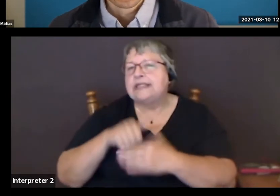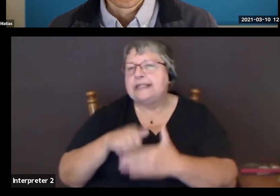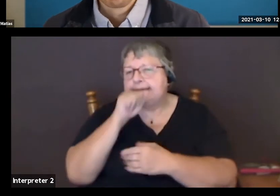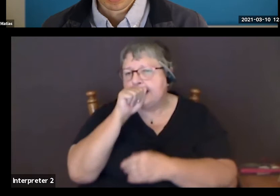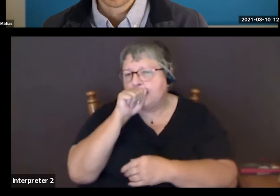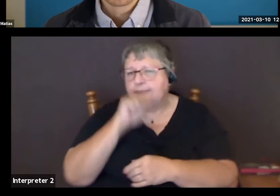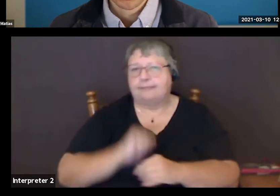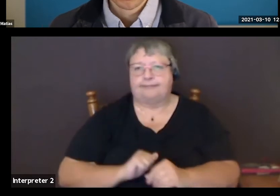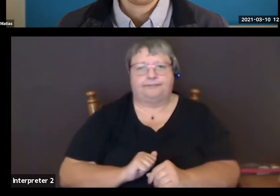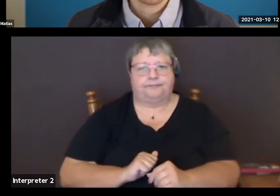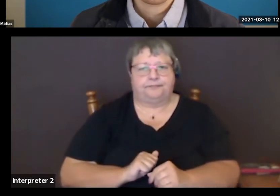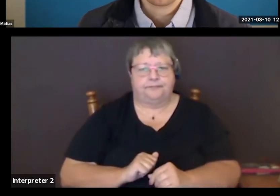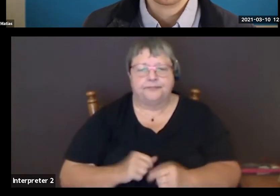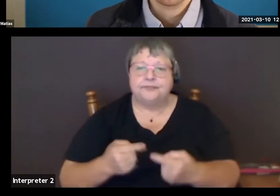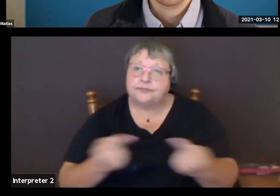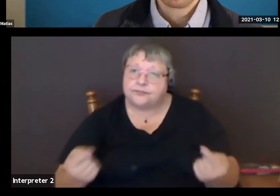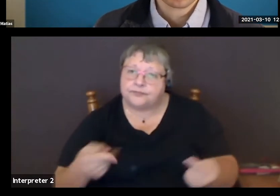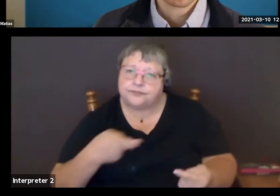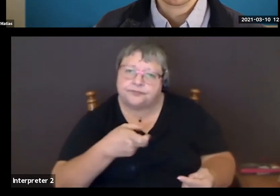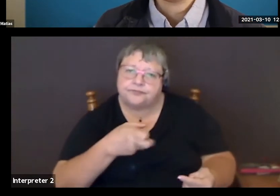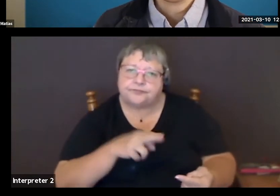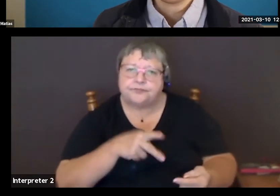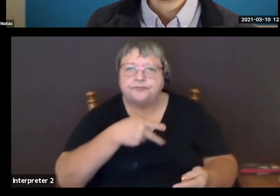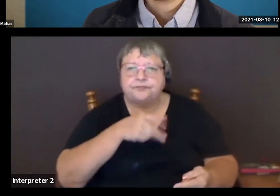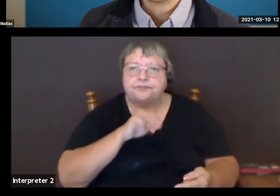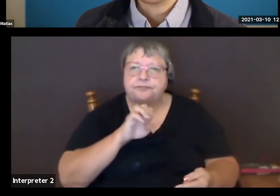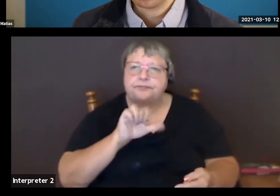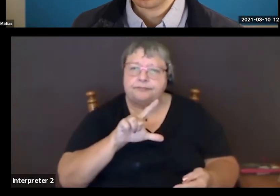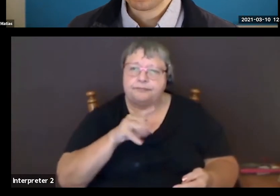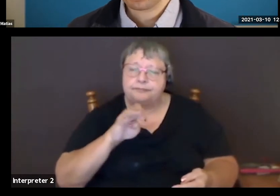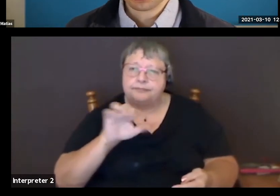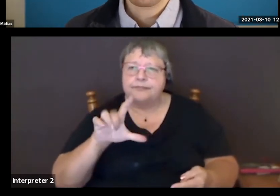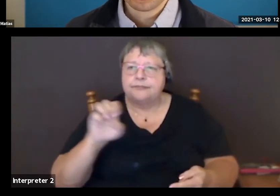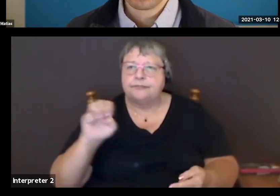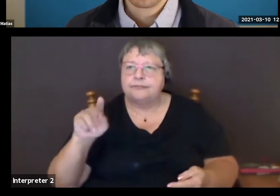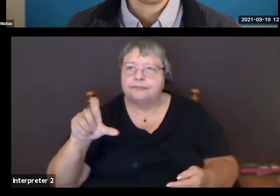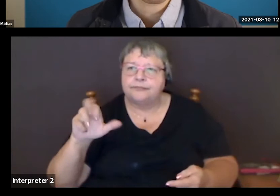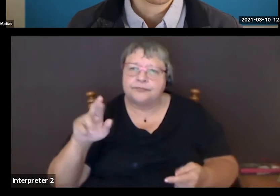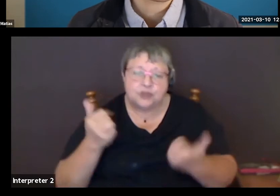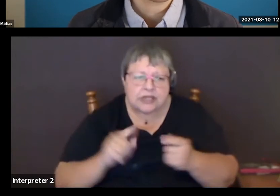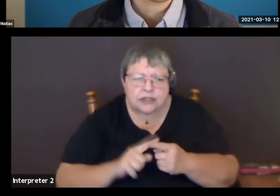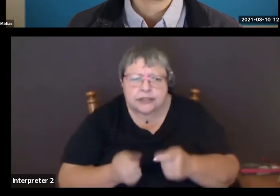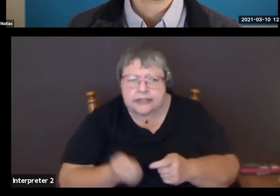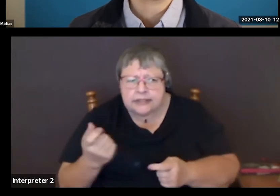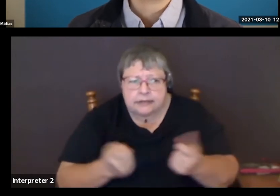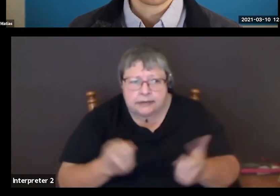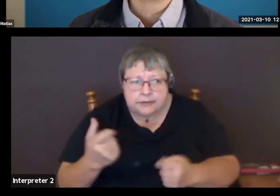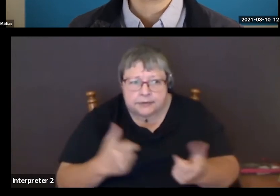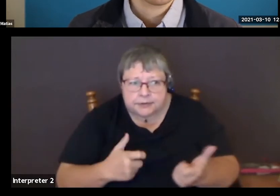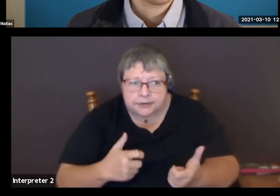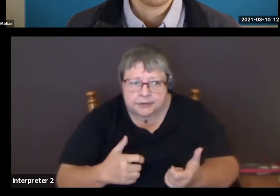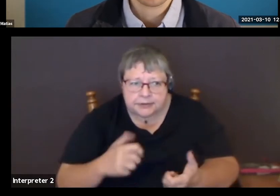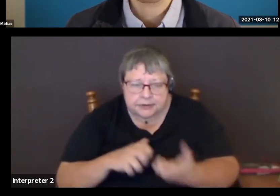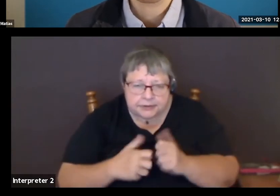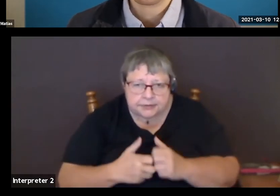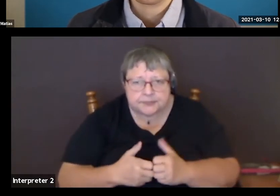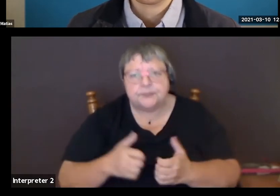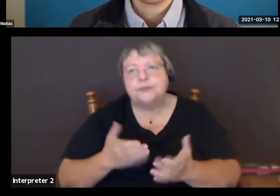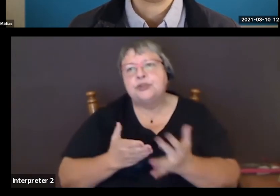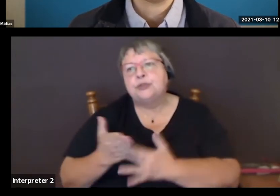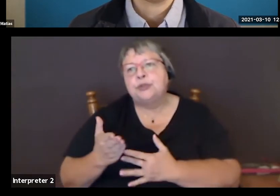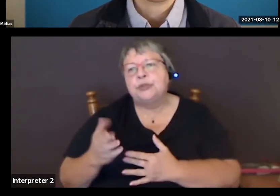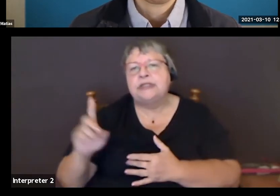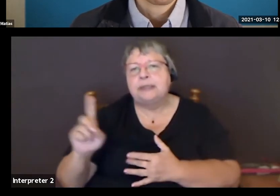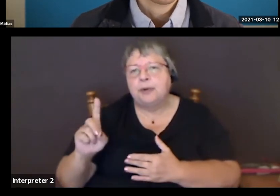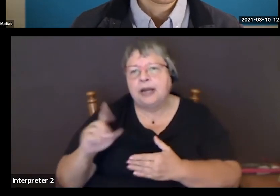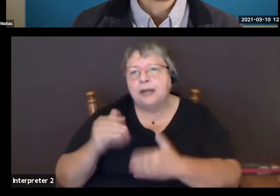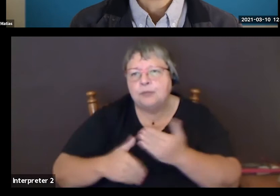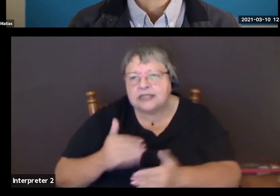In contrast, poppers piecemeal engineer tries to alleviate social ills through social research that informs a democratic process of deliberation and compromise.